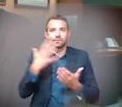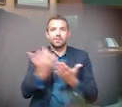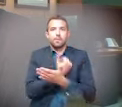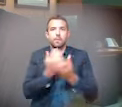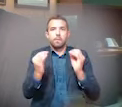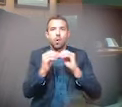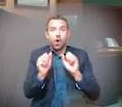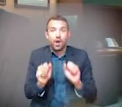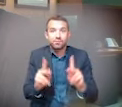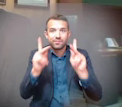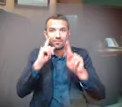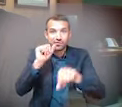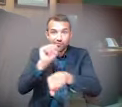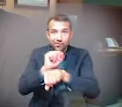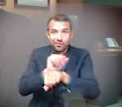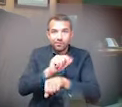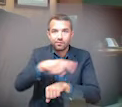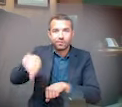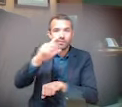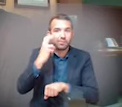so that's kind of a positive to this.